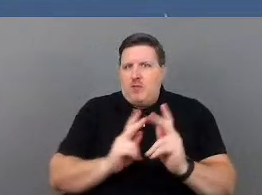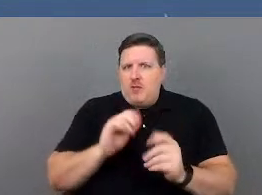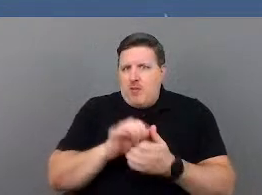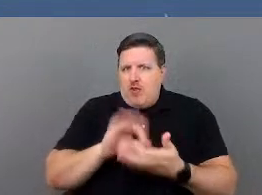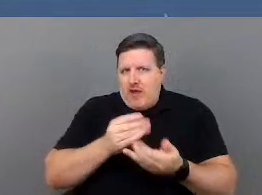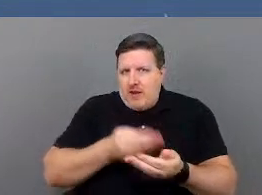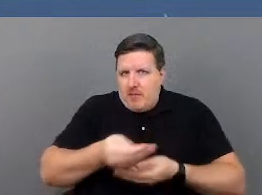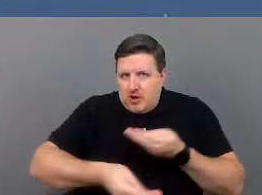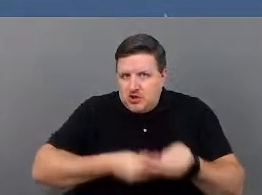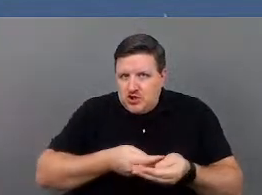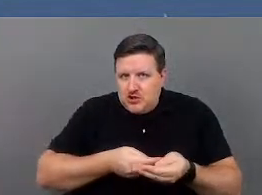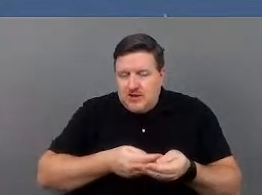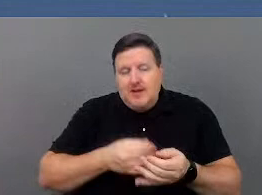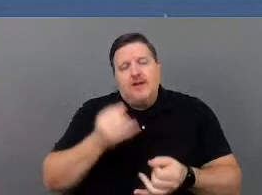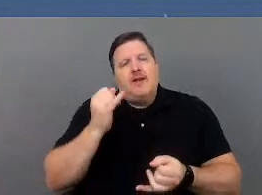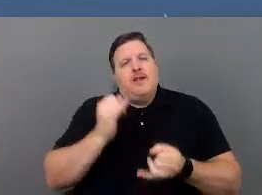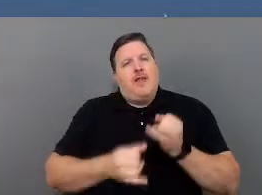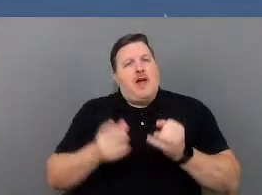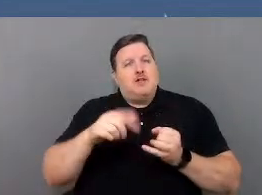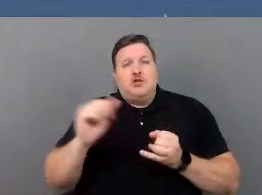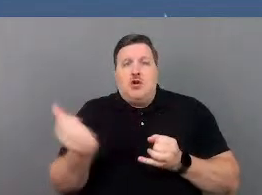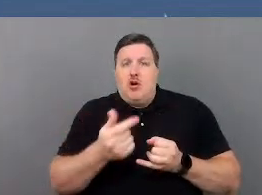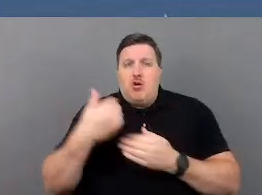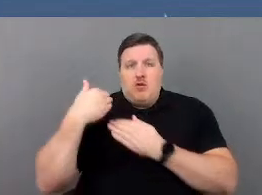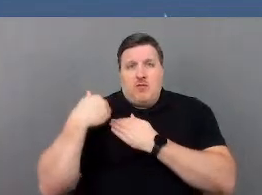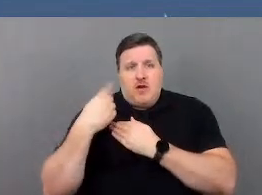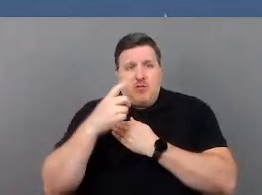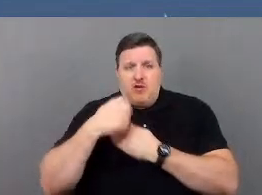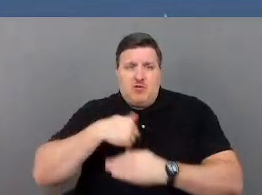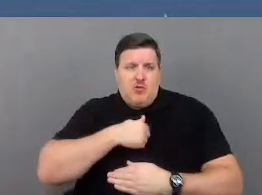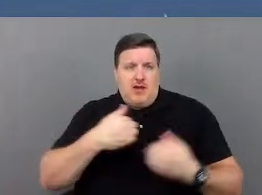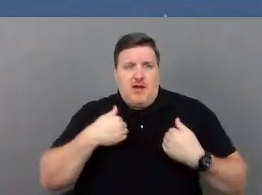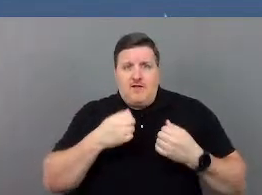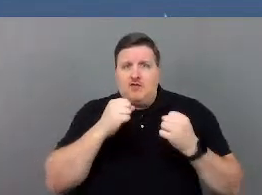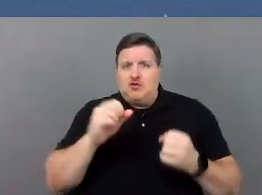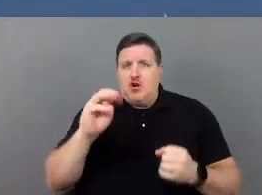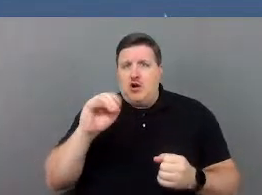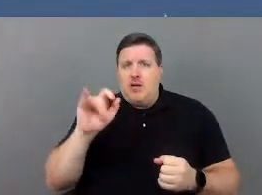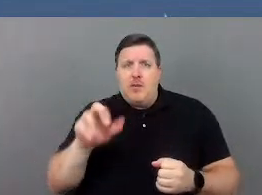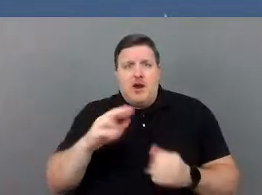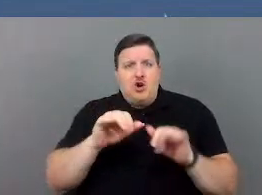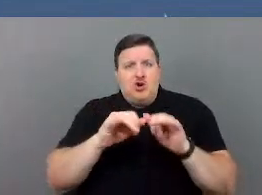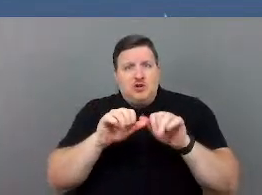FOR THE PEOPLE'S MONEY AND YOU'LL BE HELD DIRECTLY AT FAULT FOR THE FALSE PROMISE OF A 17% INCREASE IN AN